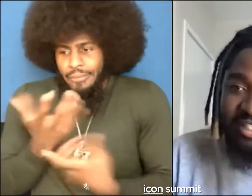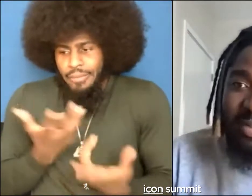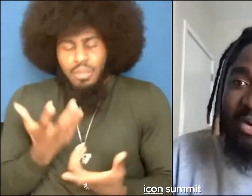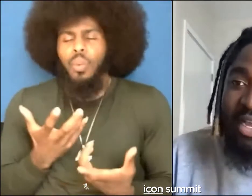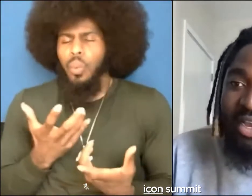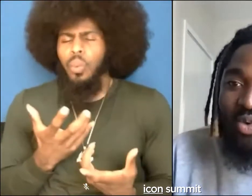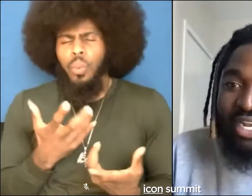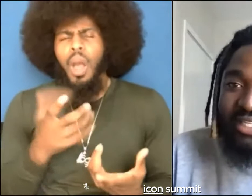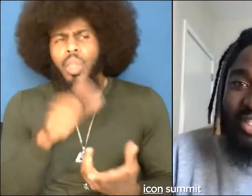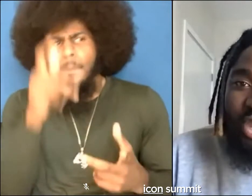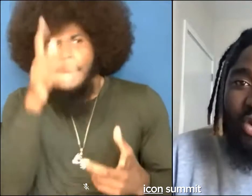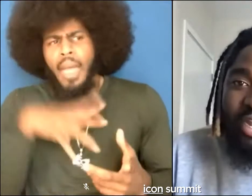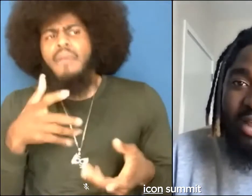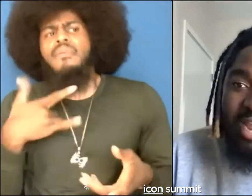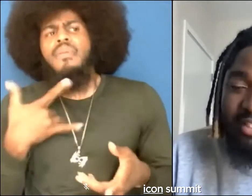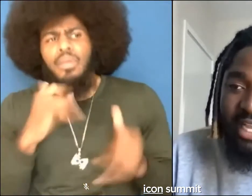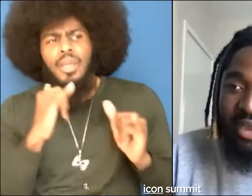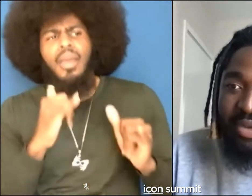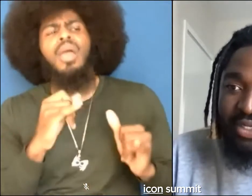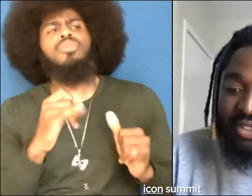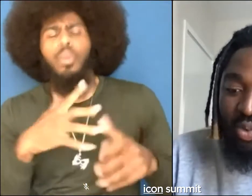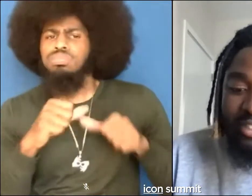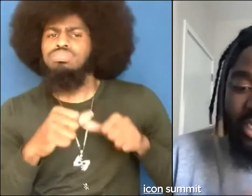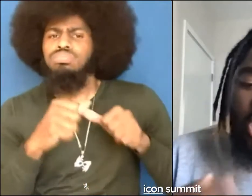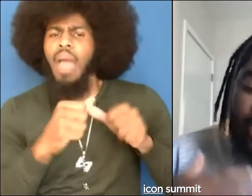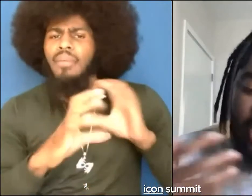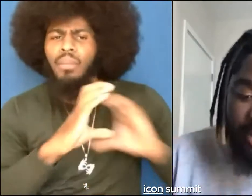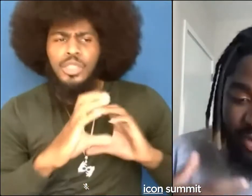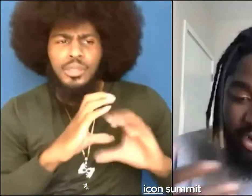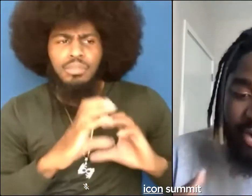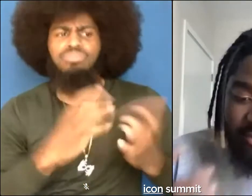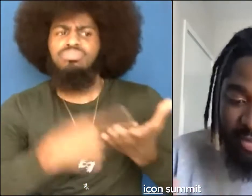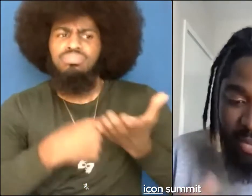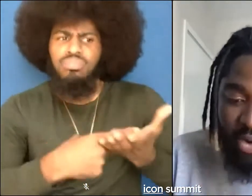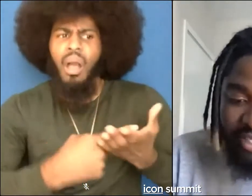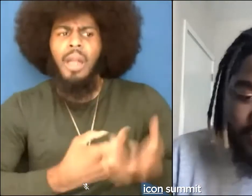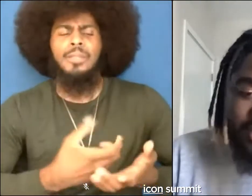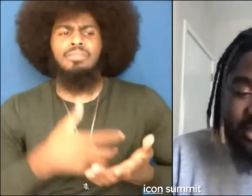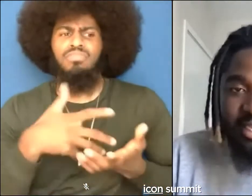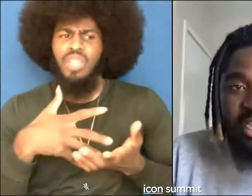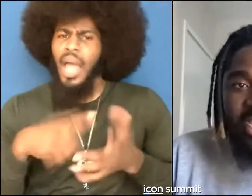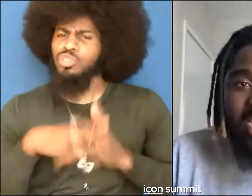conversations about what it is that's going on in our lives. Because once I opened up and was vulnerable enough about my own experience, it seemed